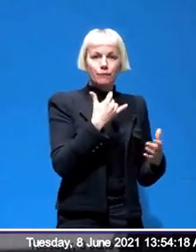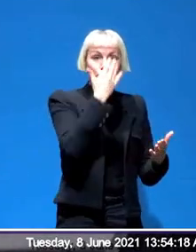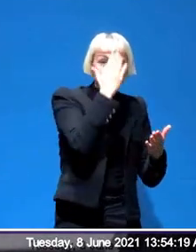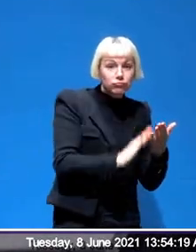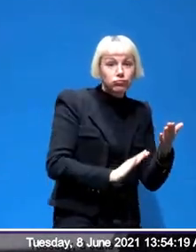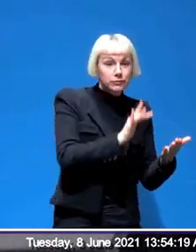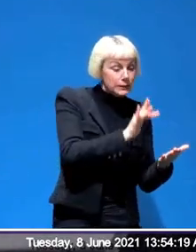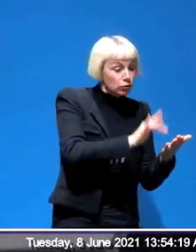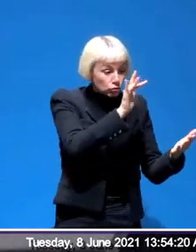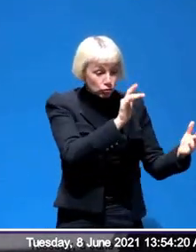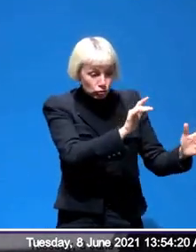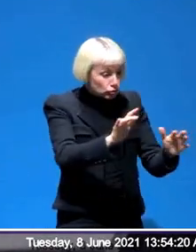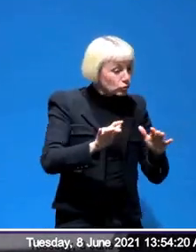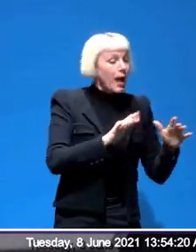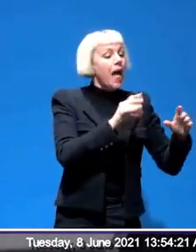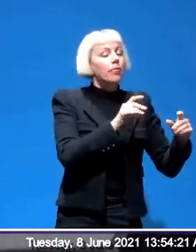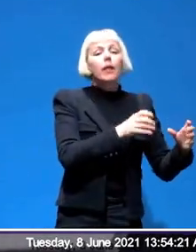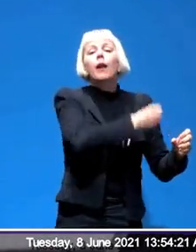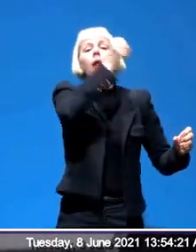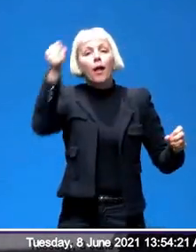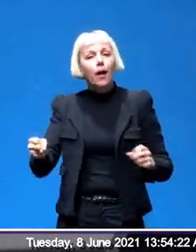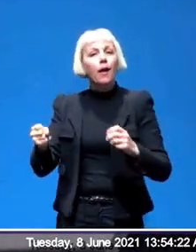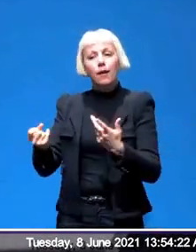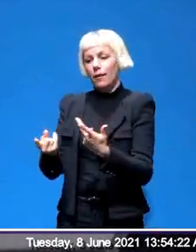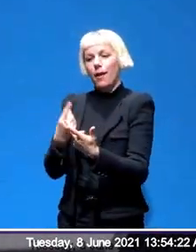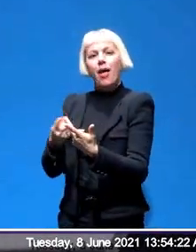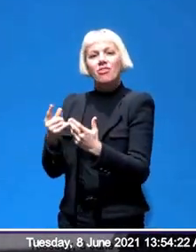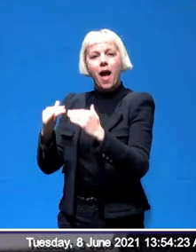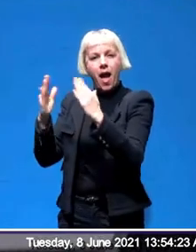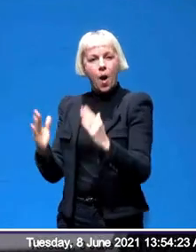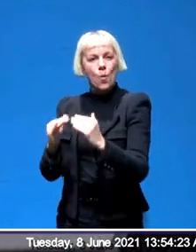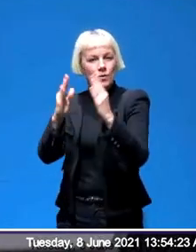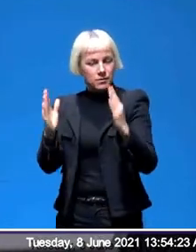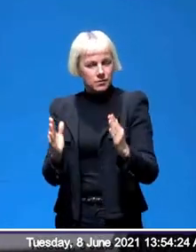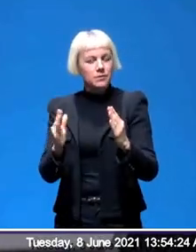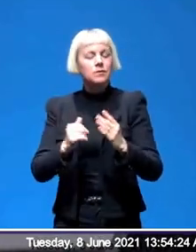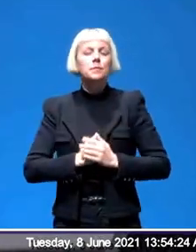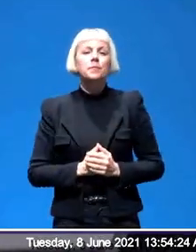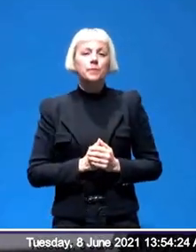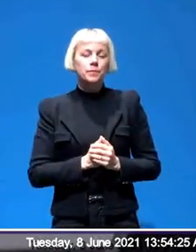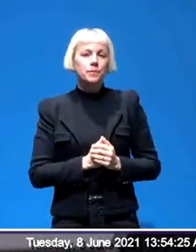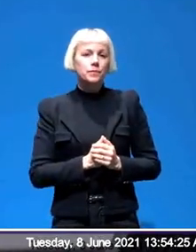the villas and then to other villas, so we were --- there wasn't an ownership